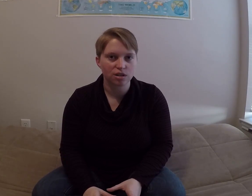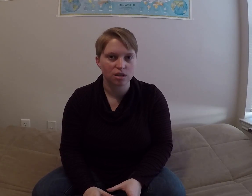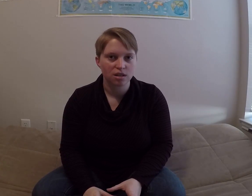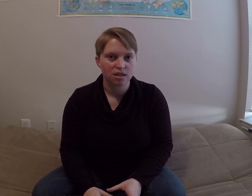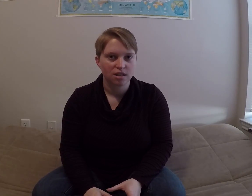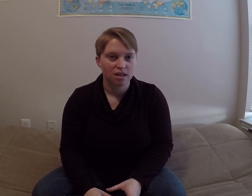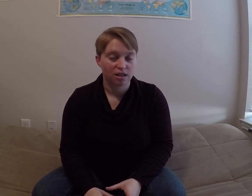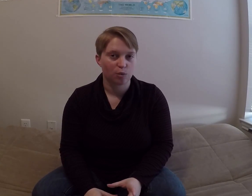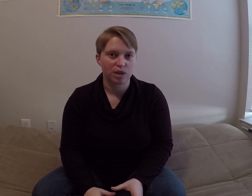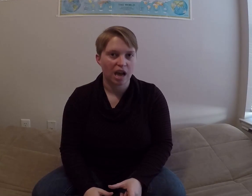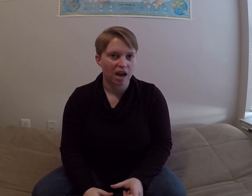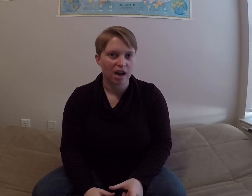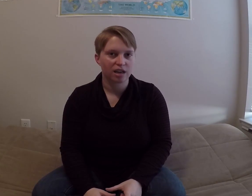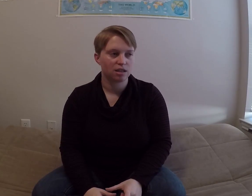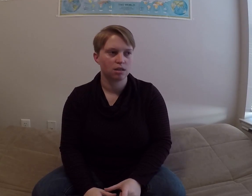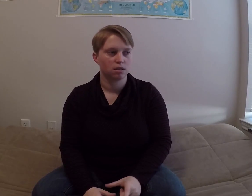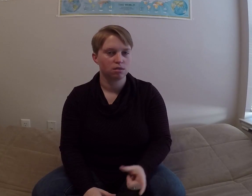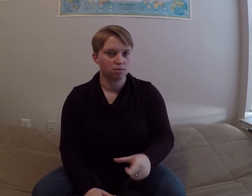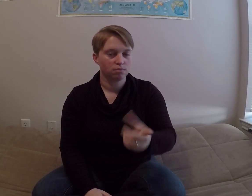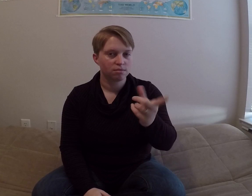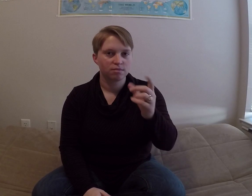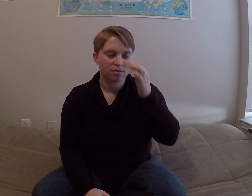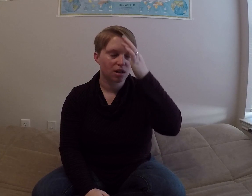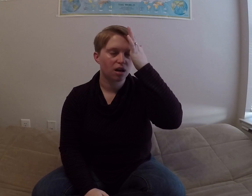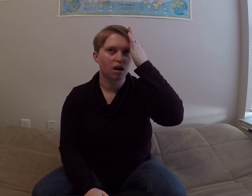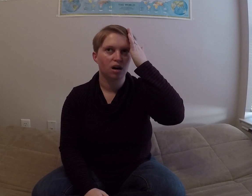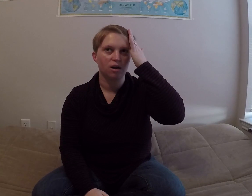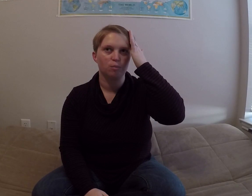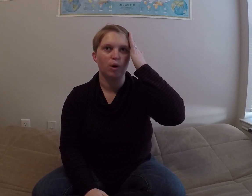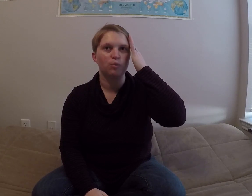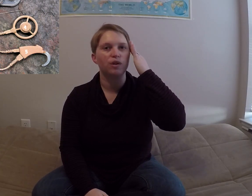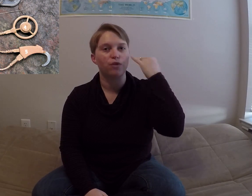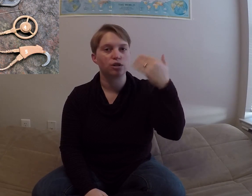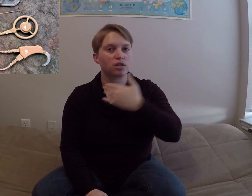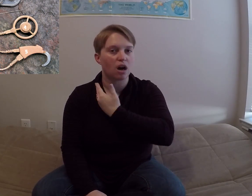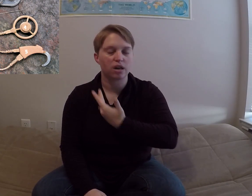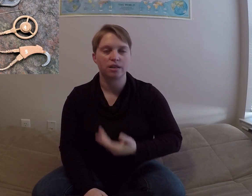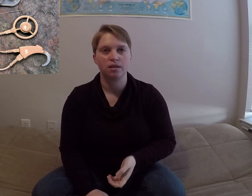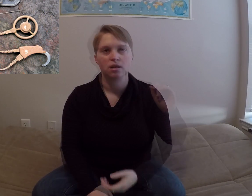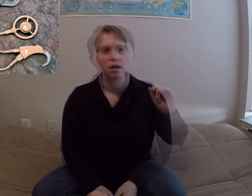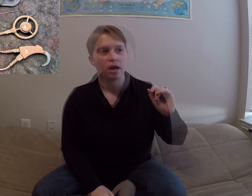that we had when we first got it.